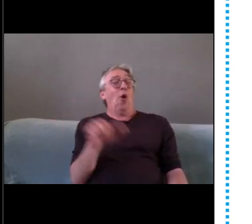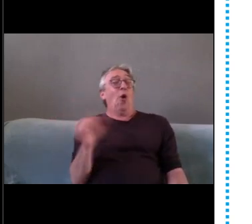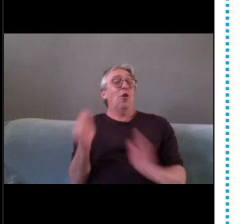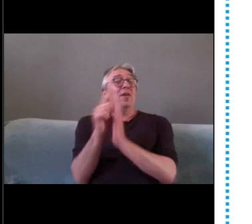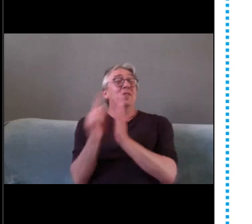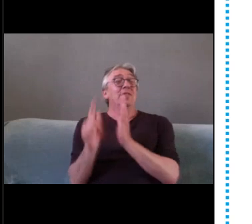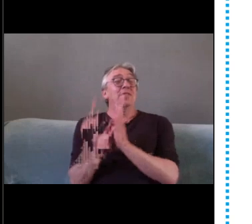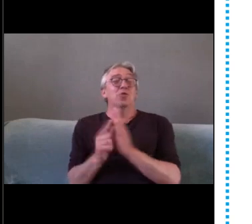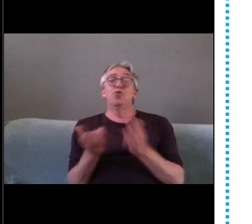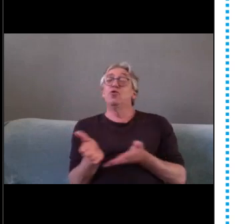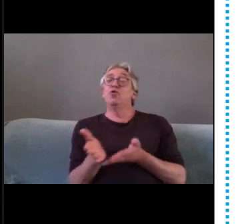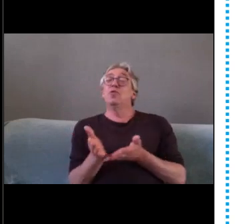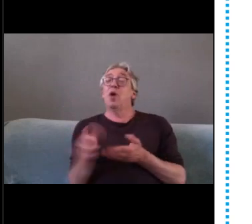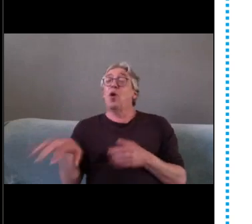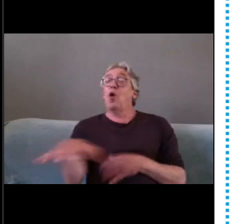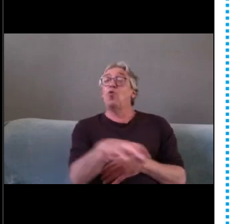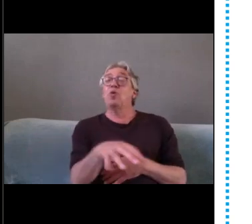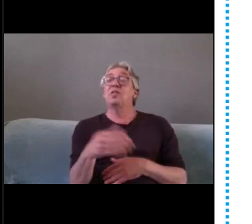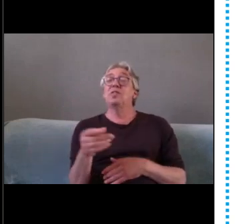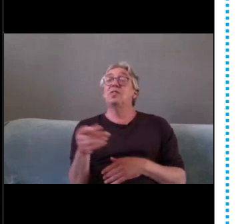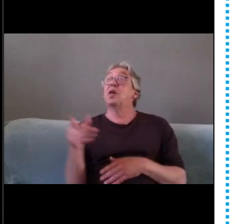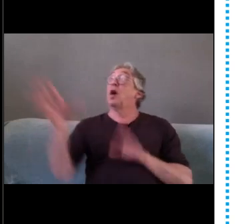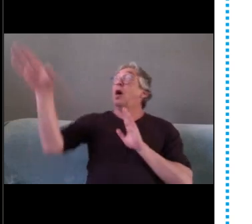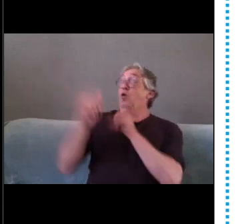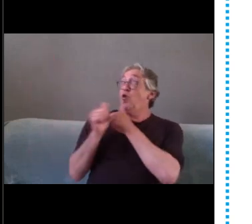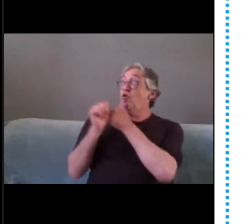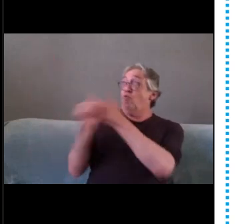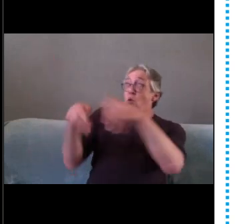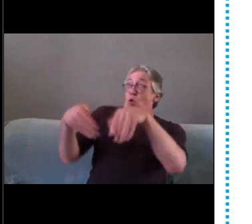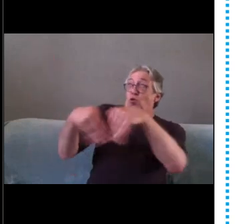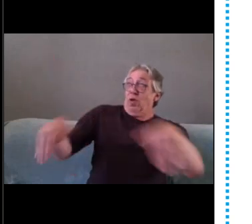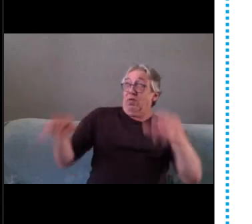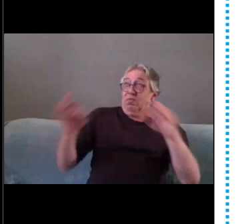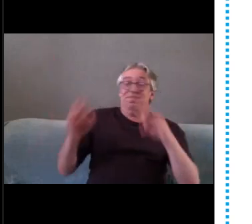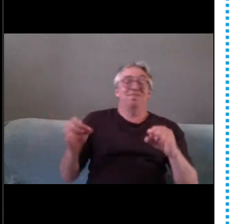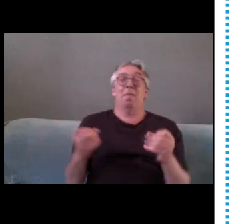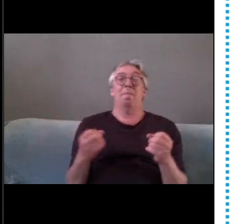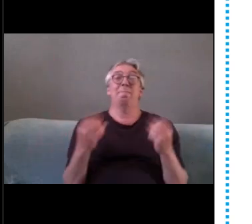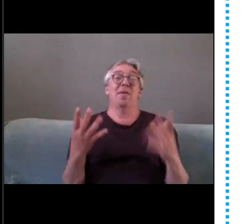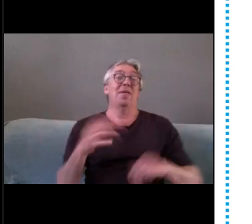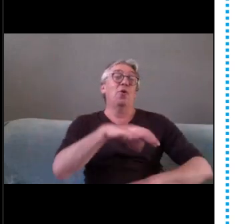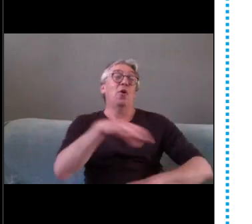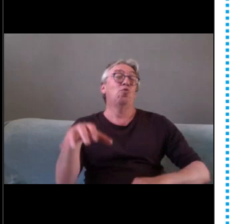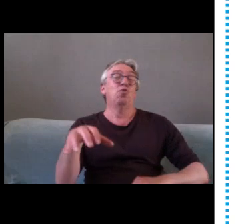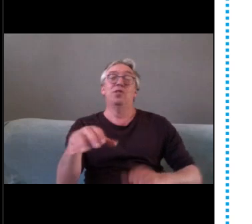So we don't know which countries are advancing on the transposition,